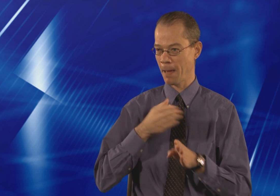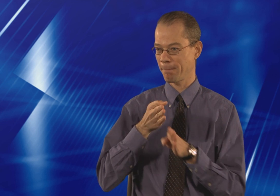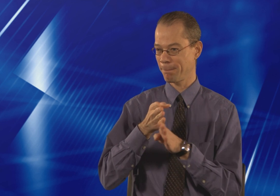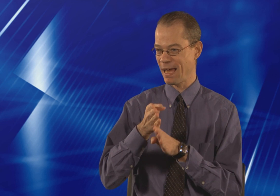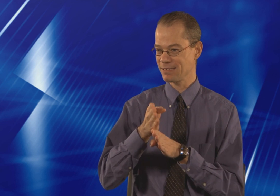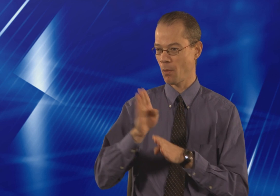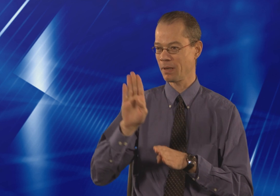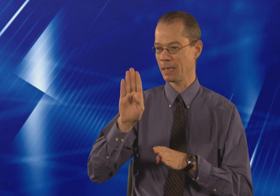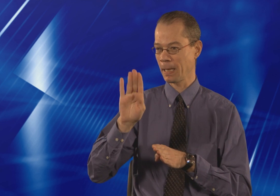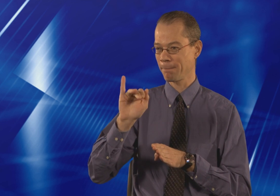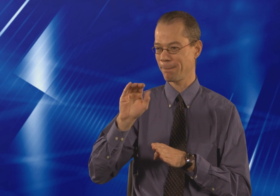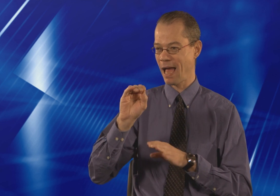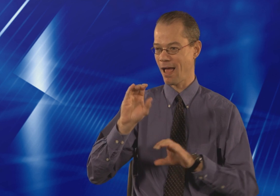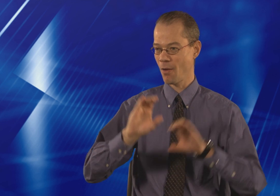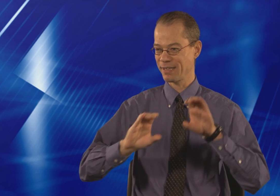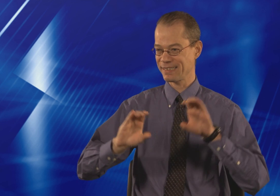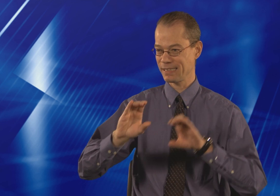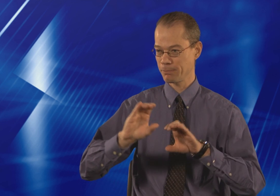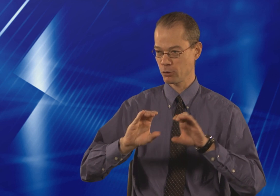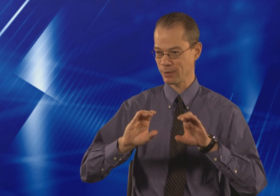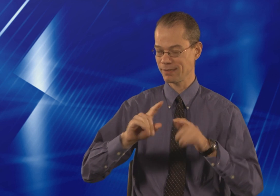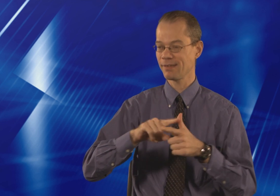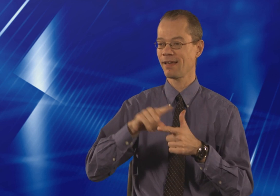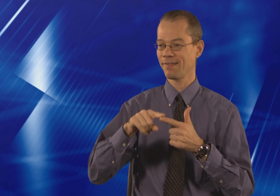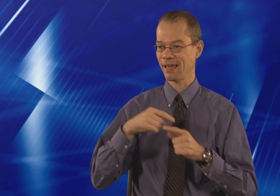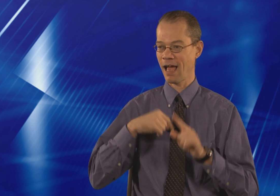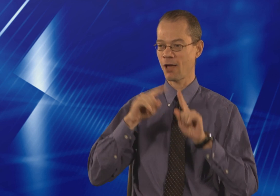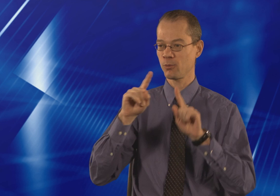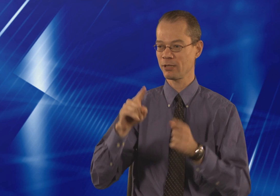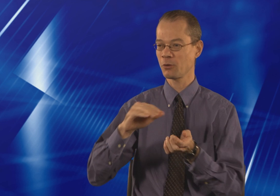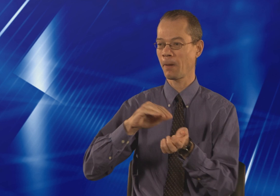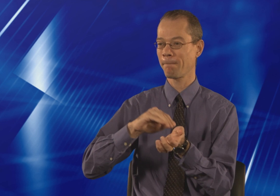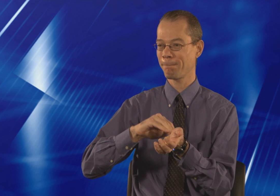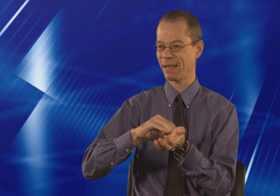That's where I did my main biochemistry work.